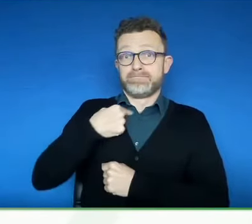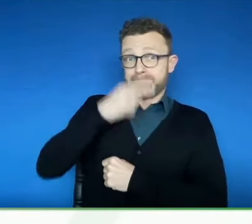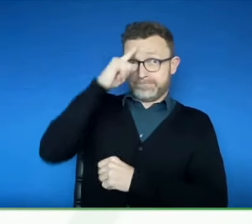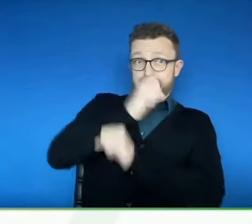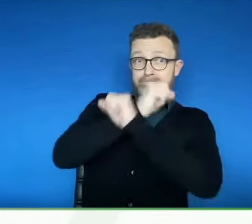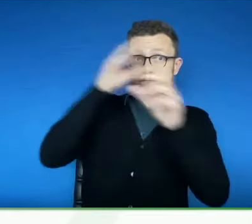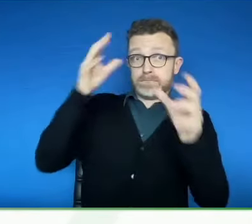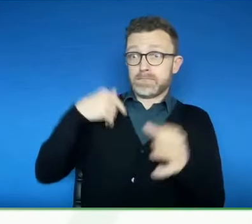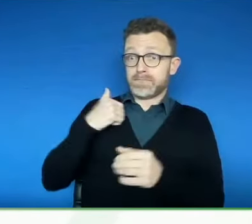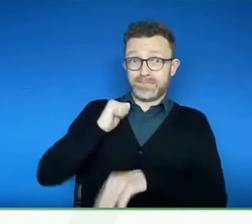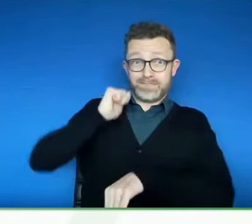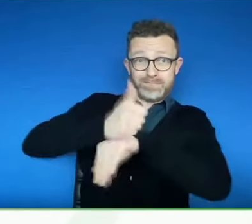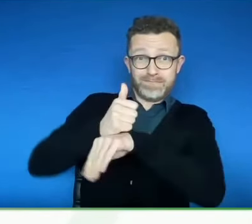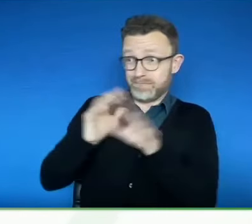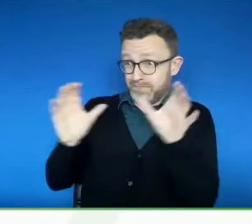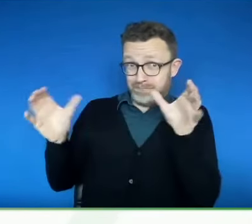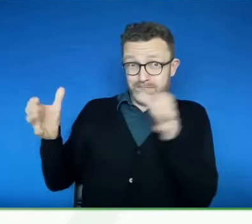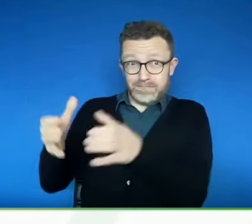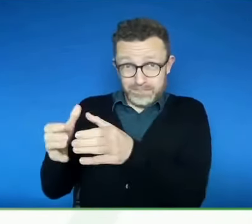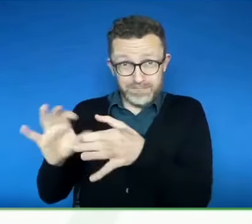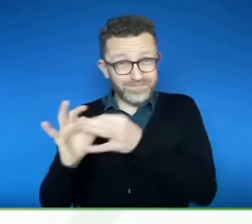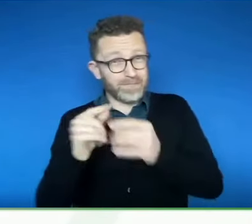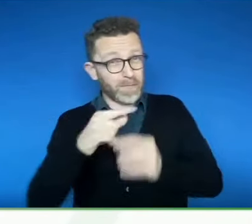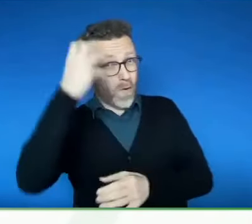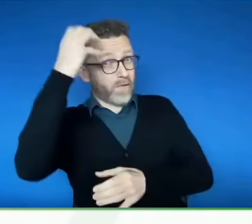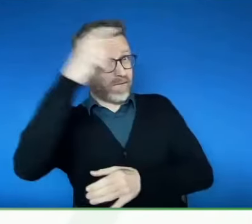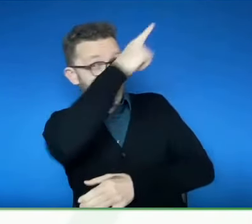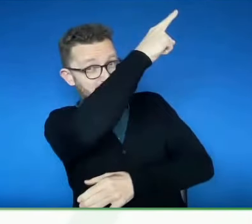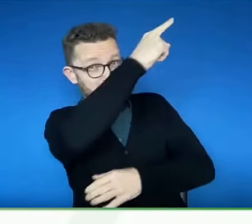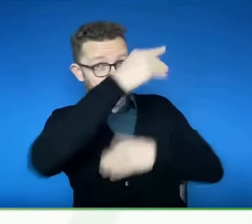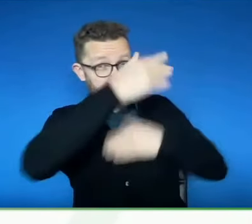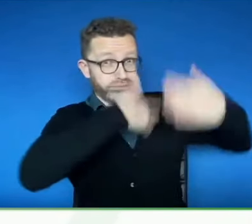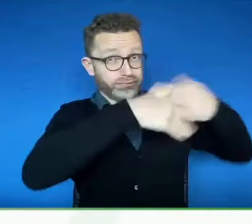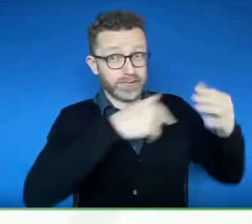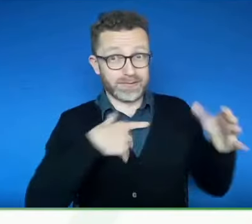So, we hope that nationally, rights and other things will